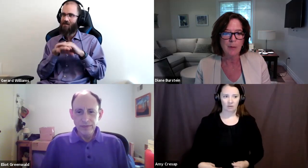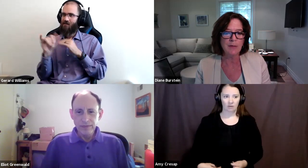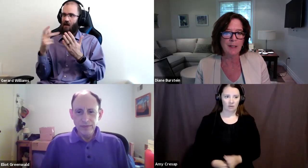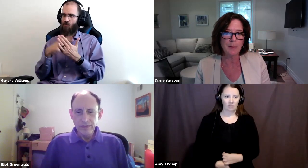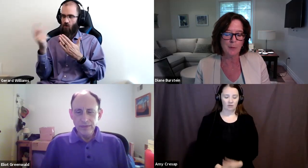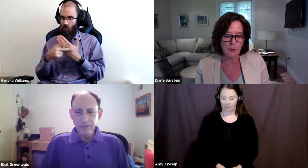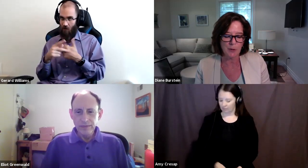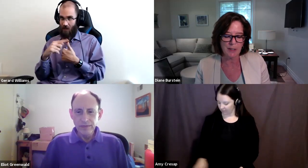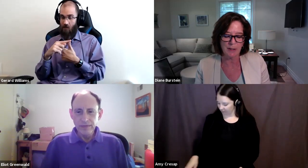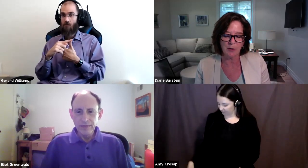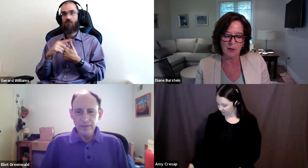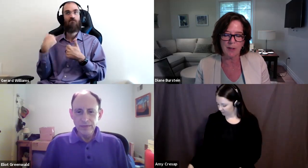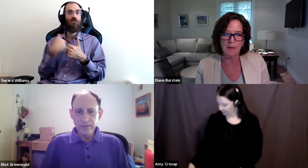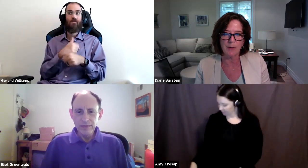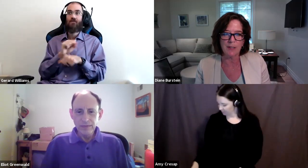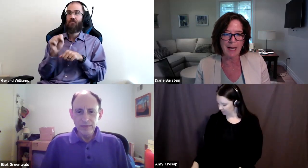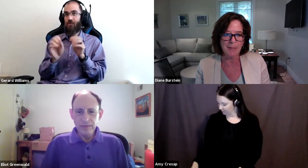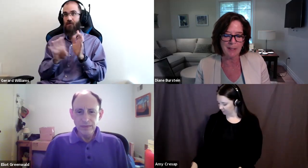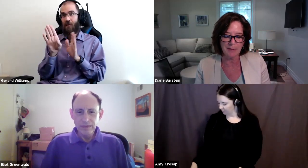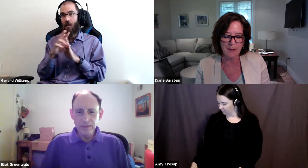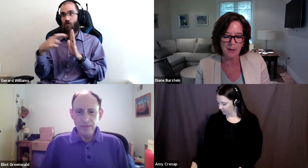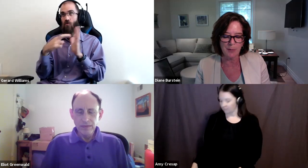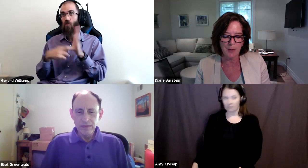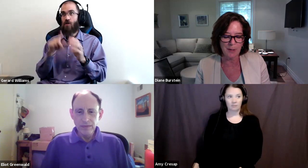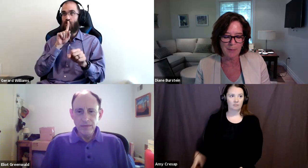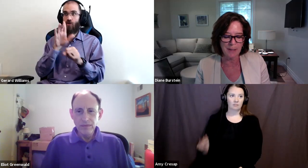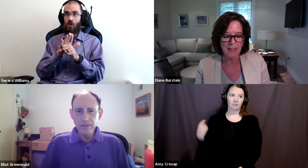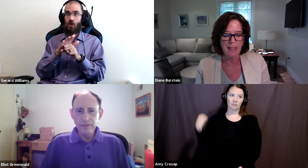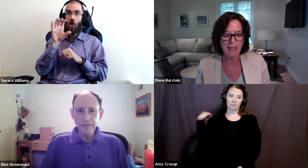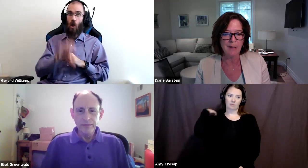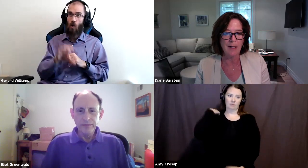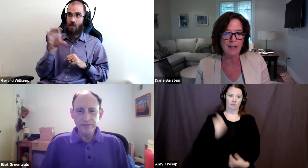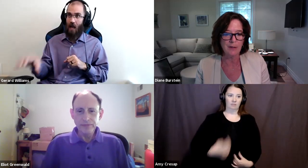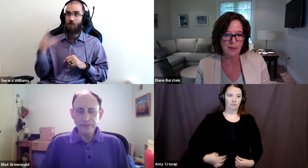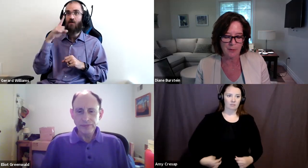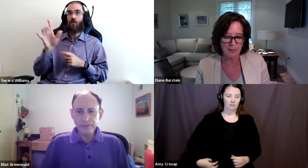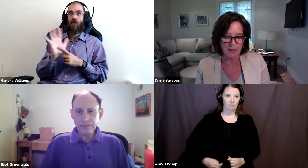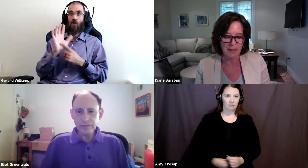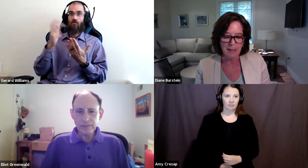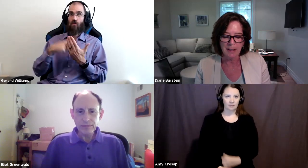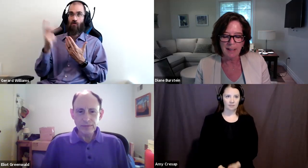We develop rules ensuring closed captioning of video programming and audio description